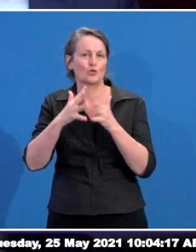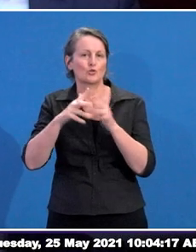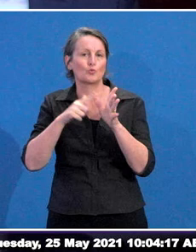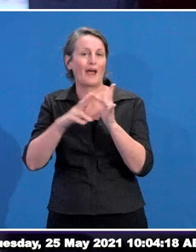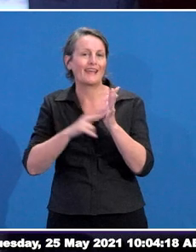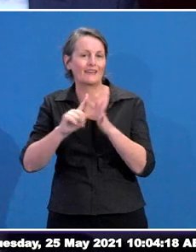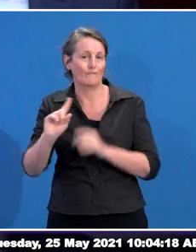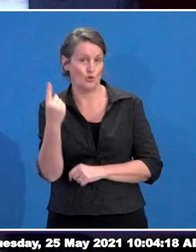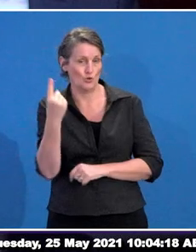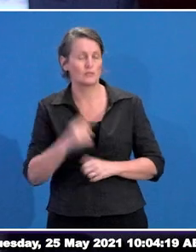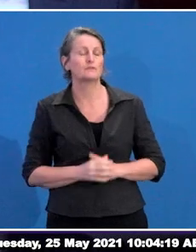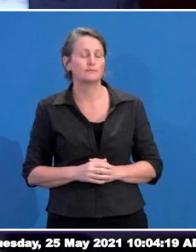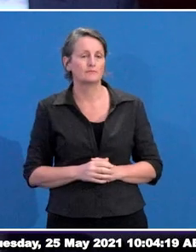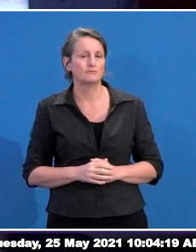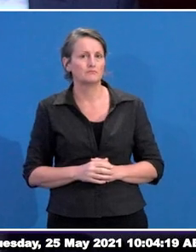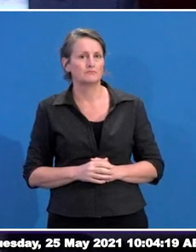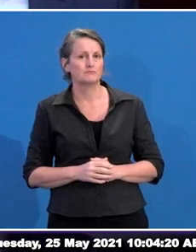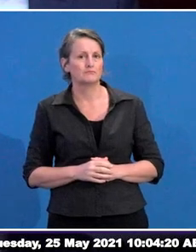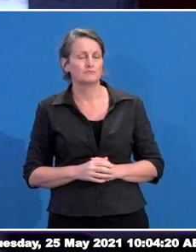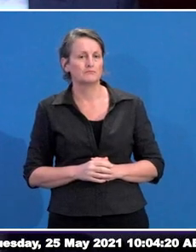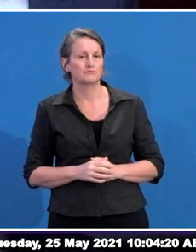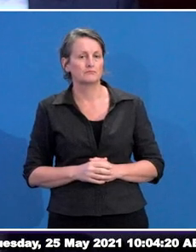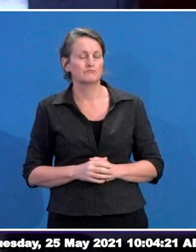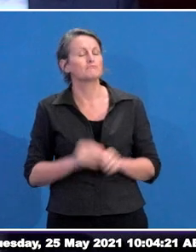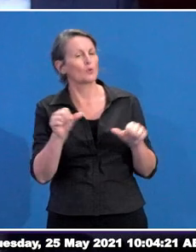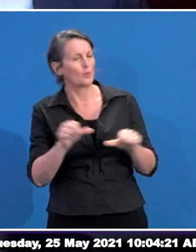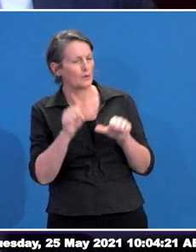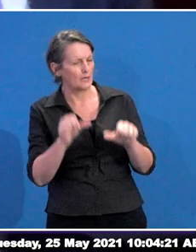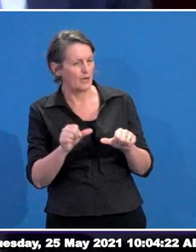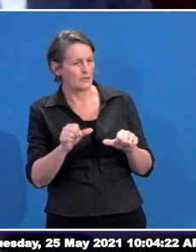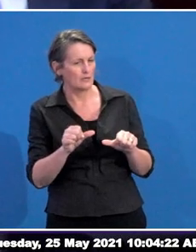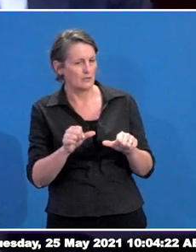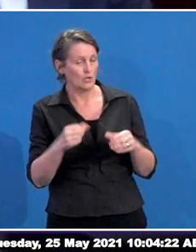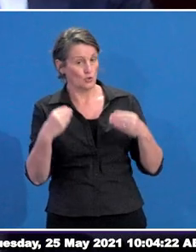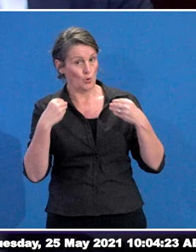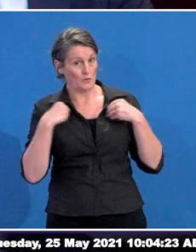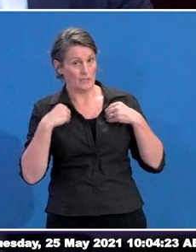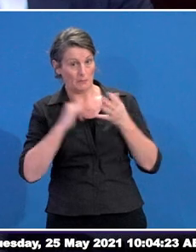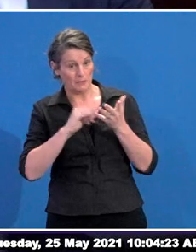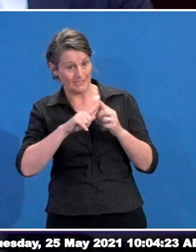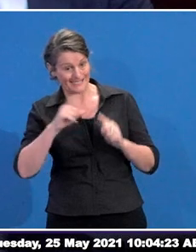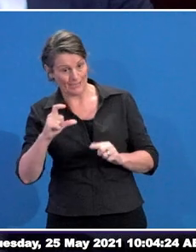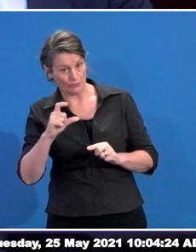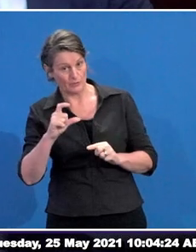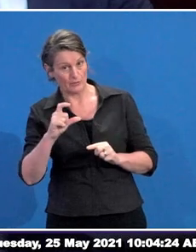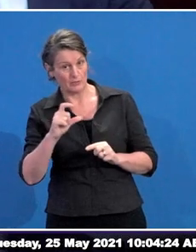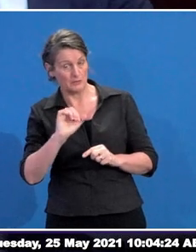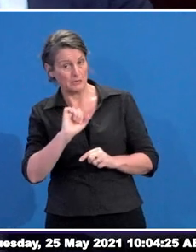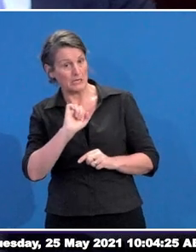(CROSSTALK) What did you understand to be, the company secretary to be? What was his role?